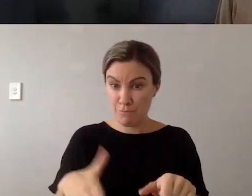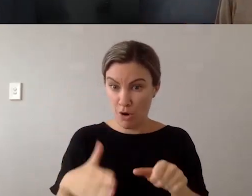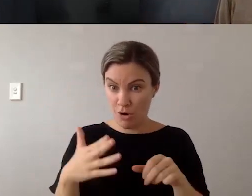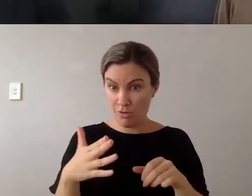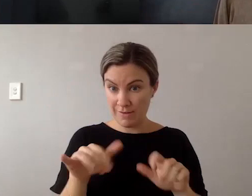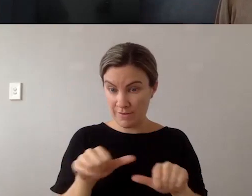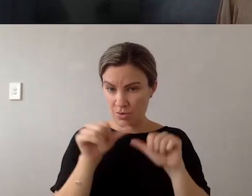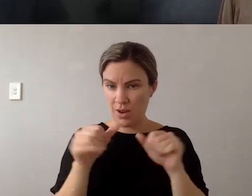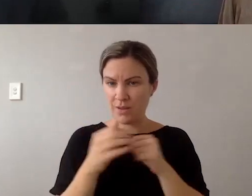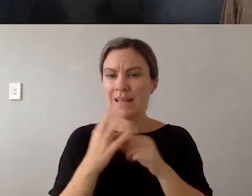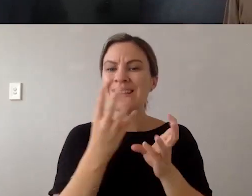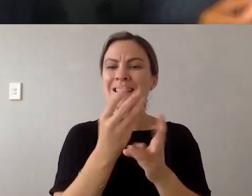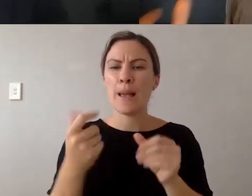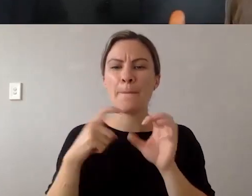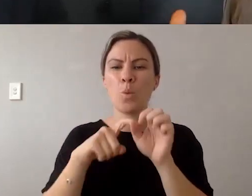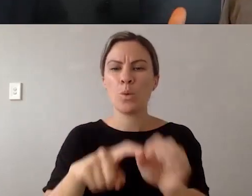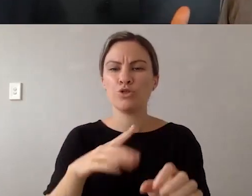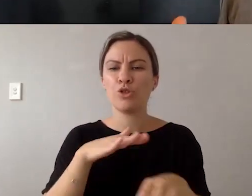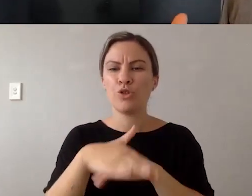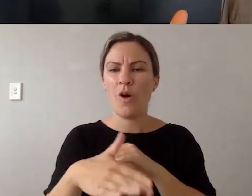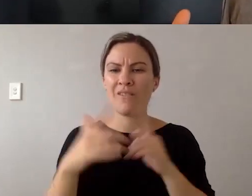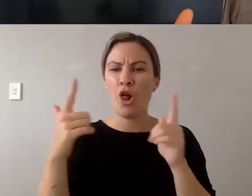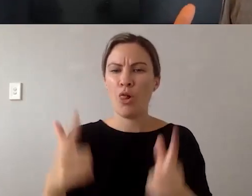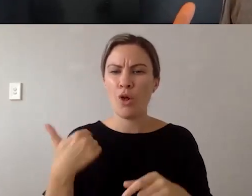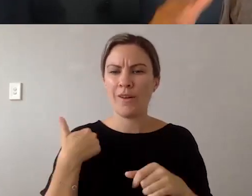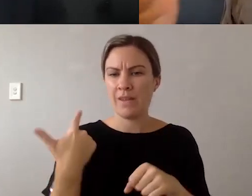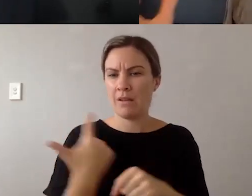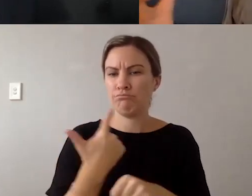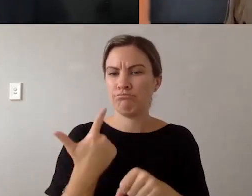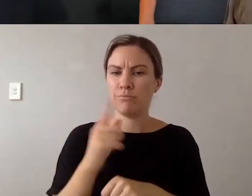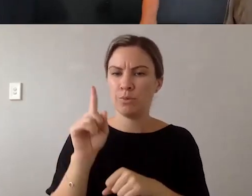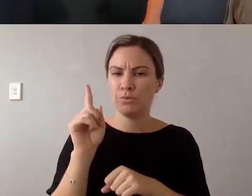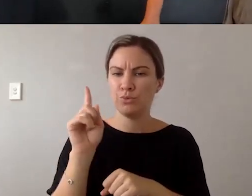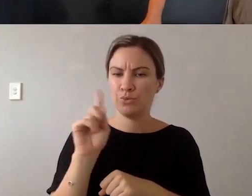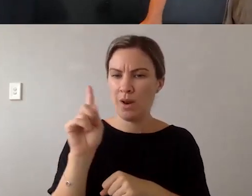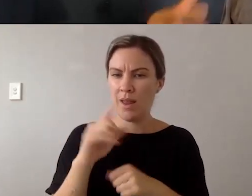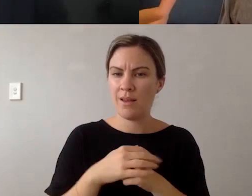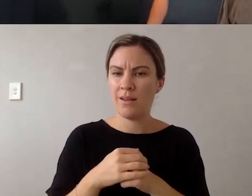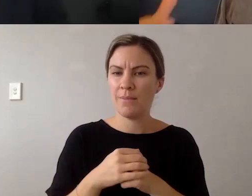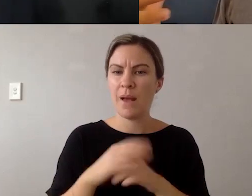some questions around that we talked a lot about today around